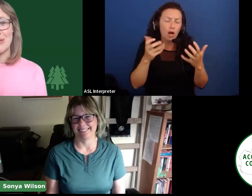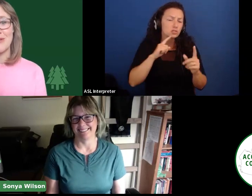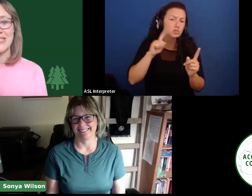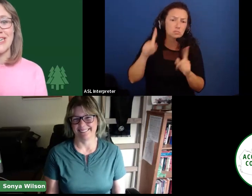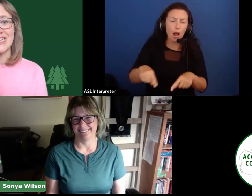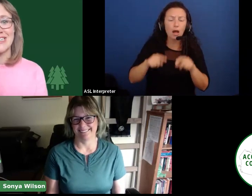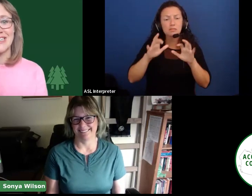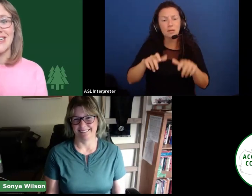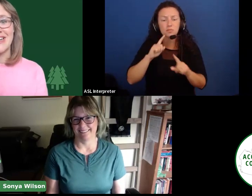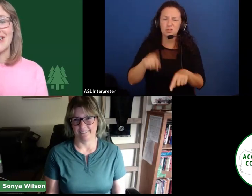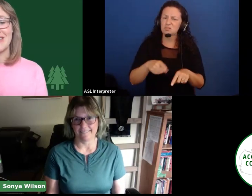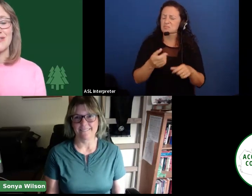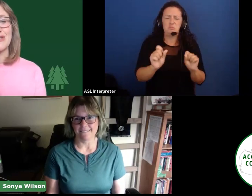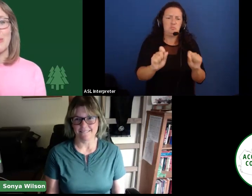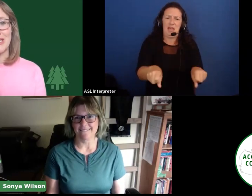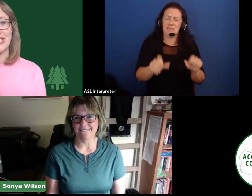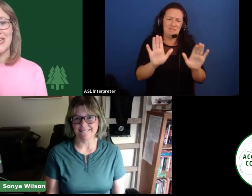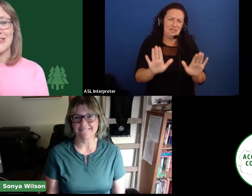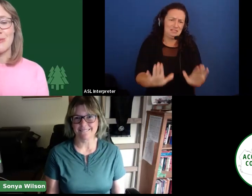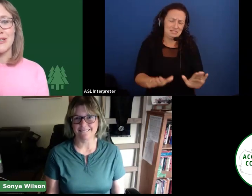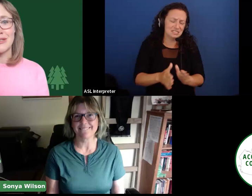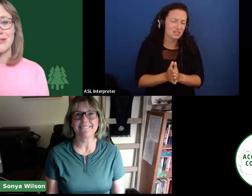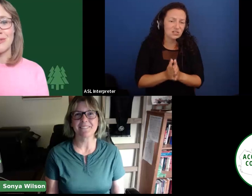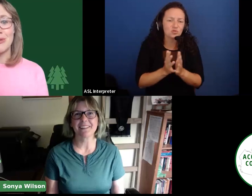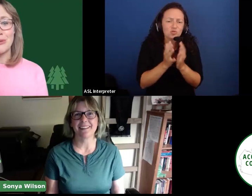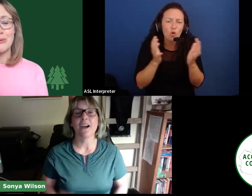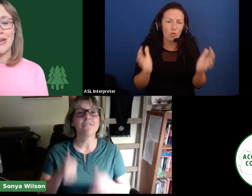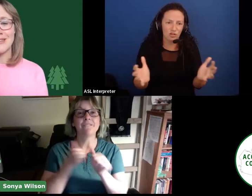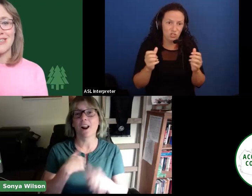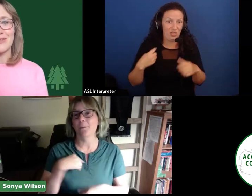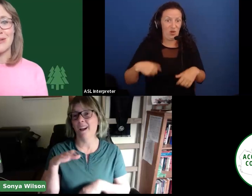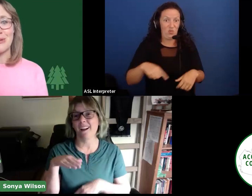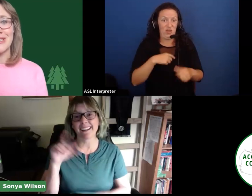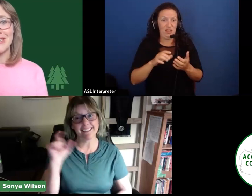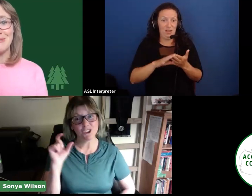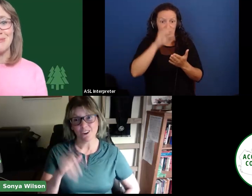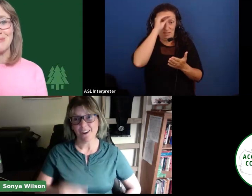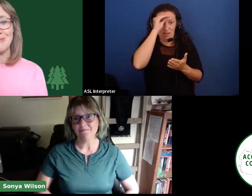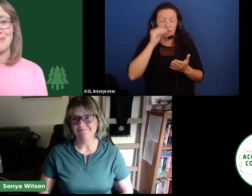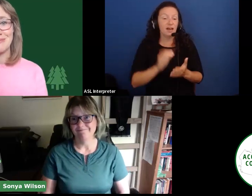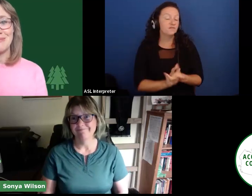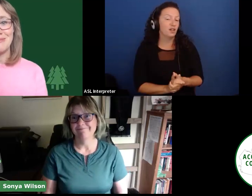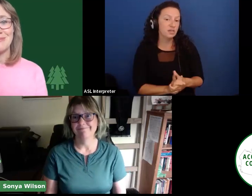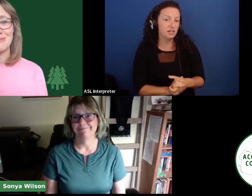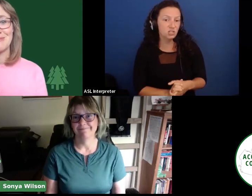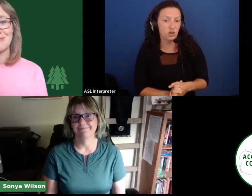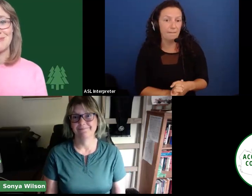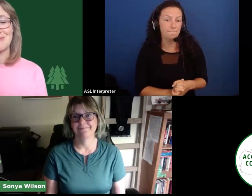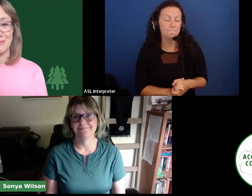that would be fantastic. I think there's so much that we can learn. From you and the deaf community. Yeah, and follow me on Instagram.